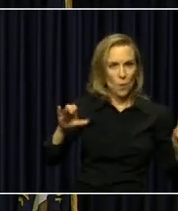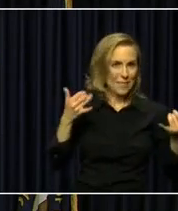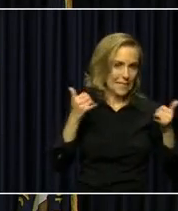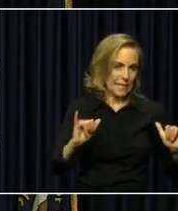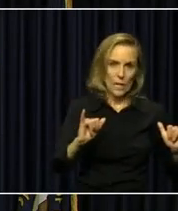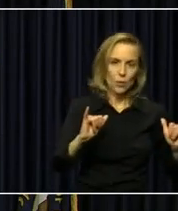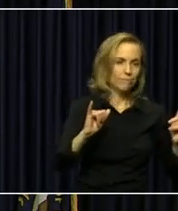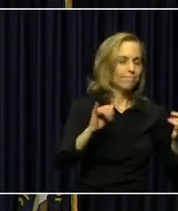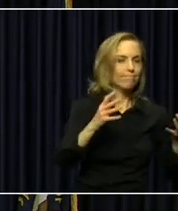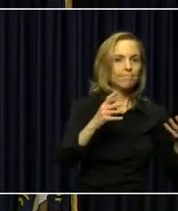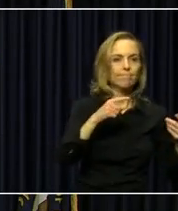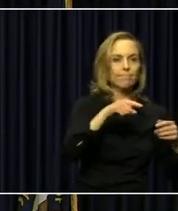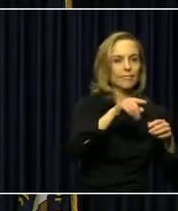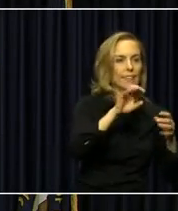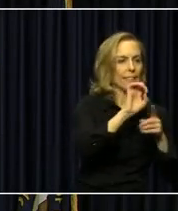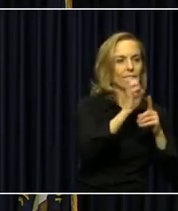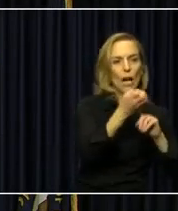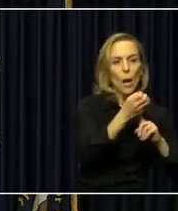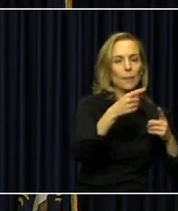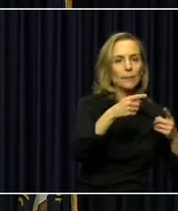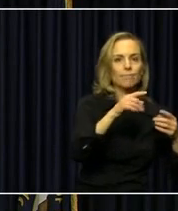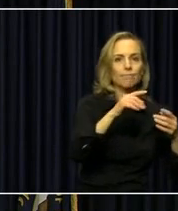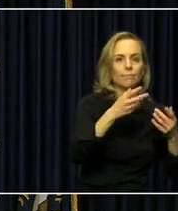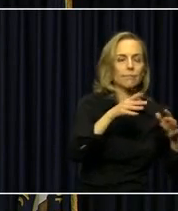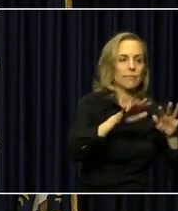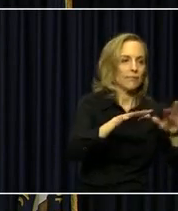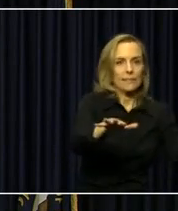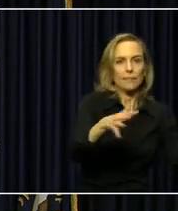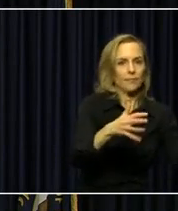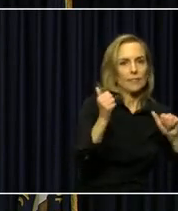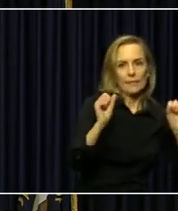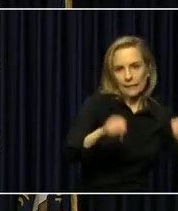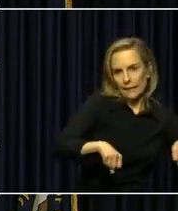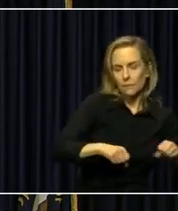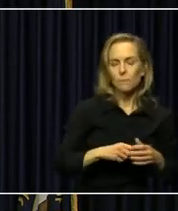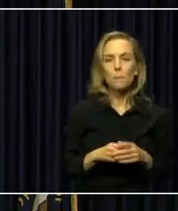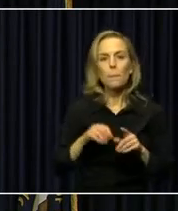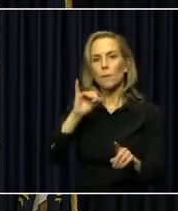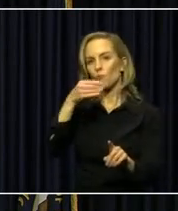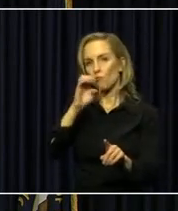CARTRIDGES IS SIGNIFICANT.